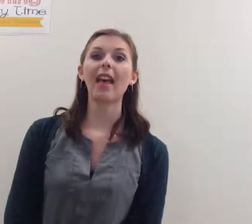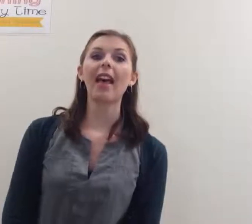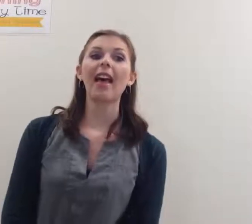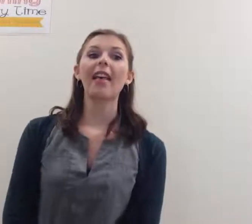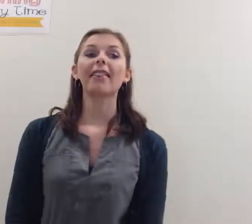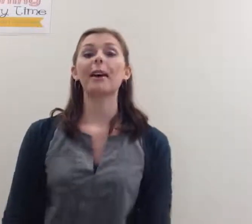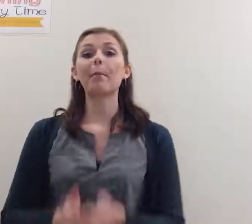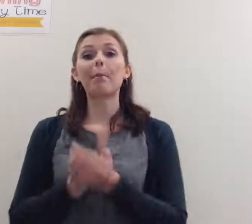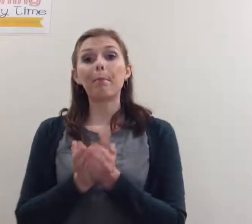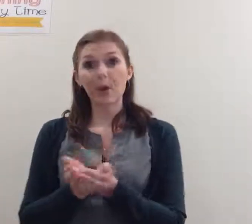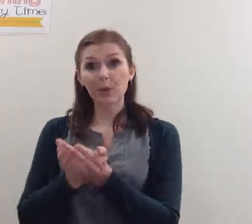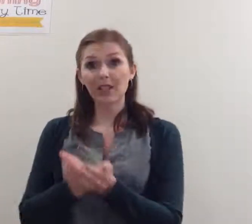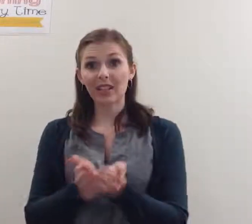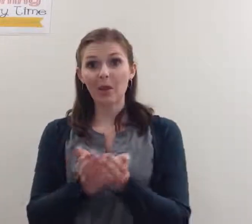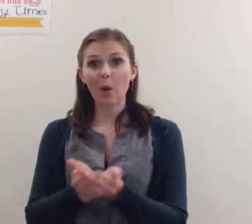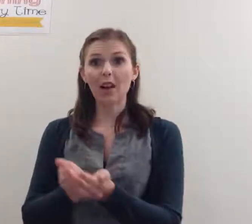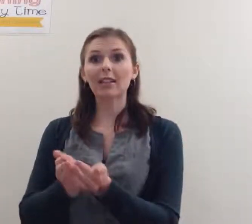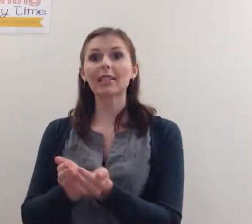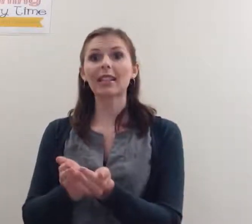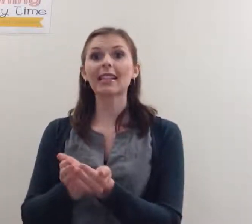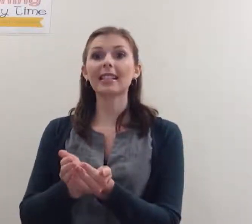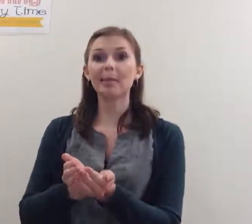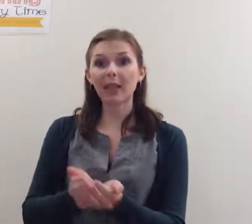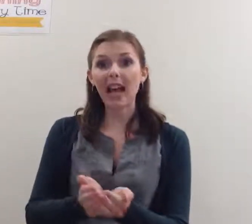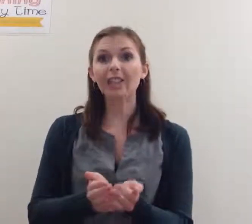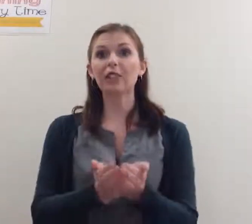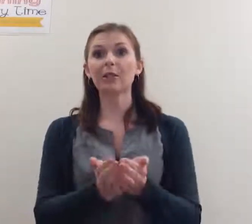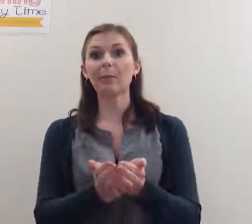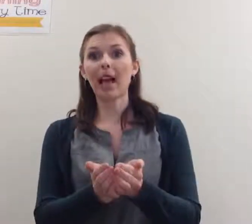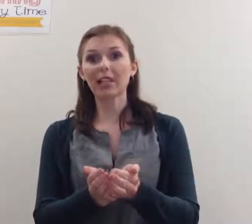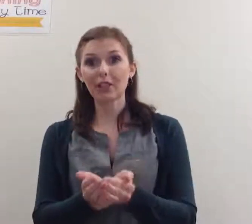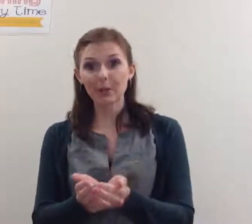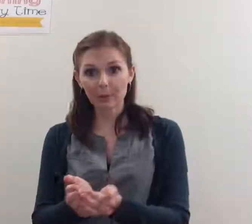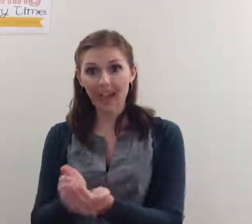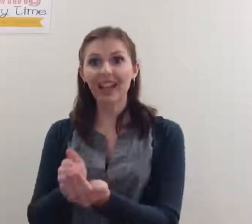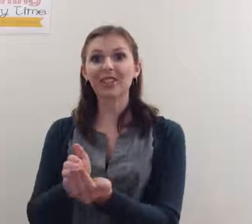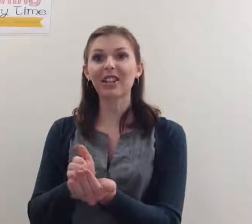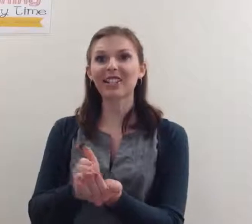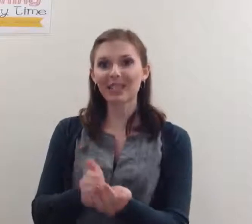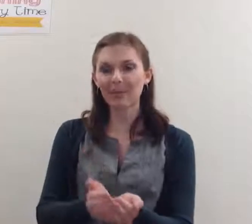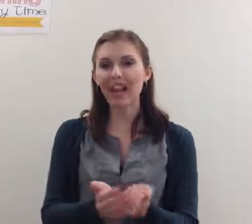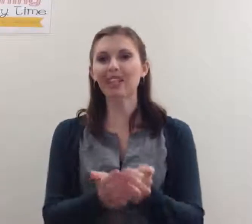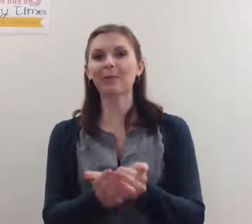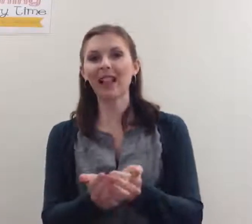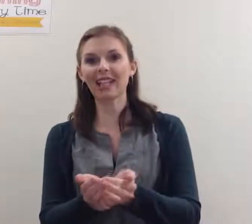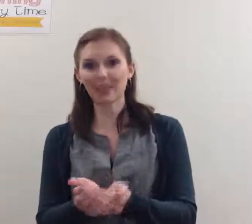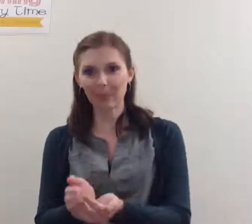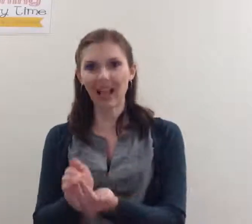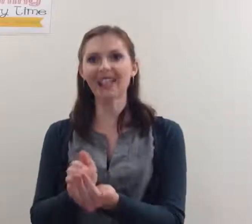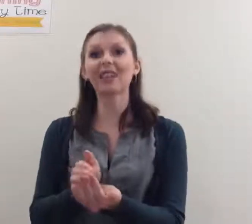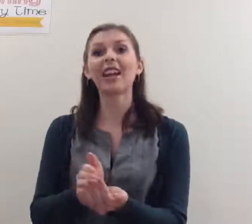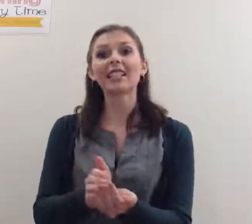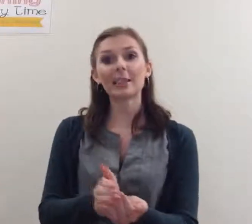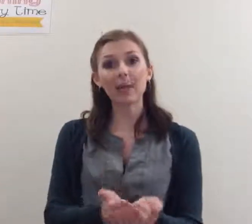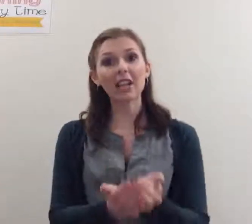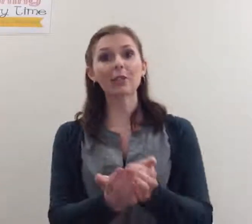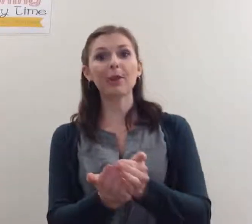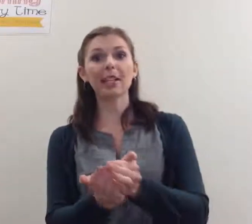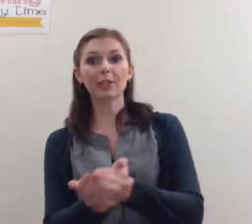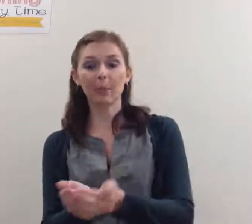The BOAT on the water says splash, splash, splash, splash, splash, splash, splash, splash, splash